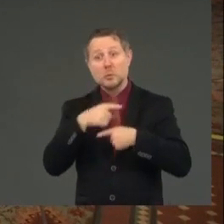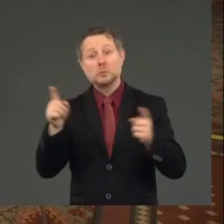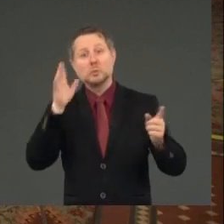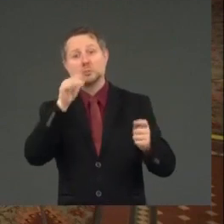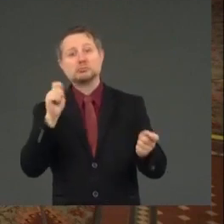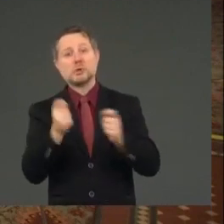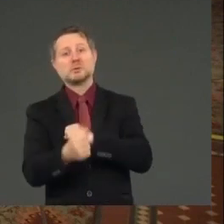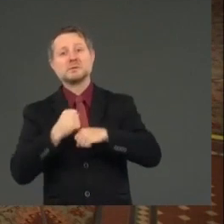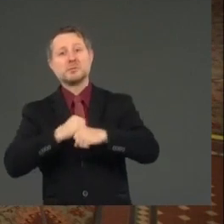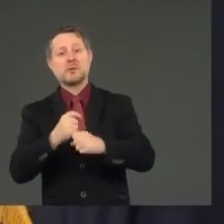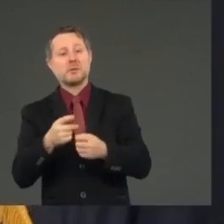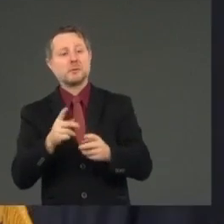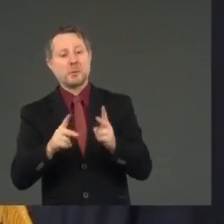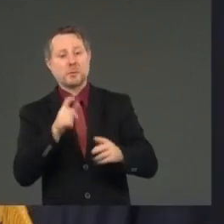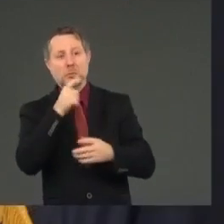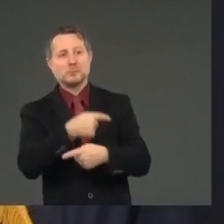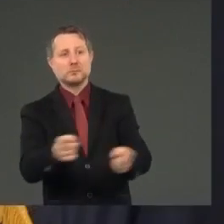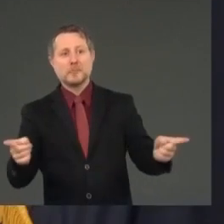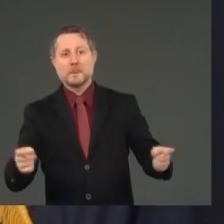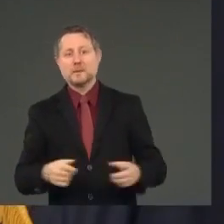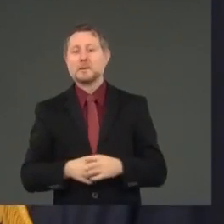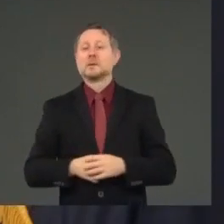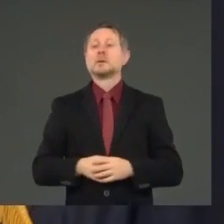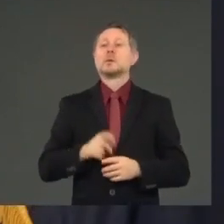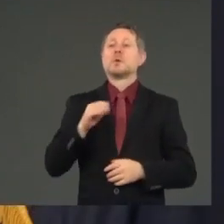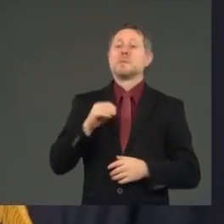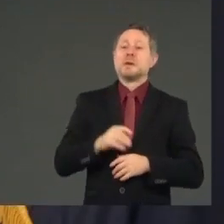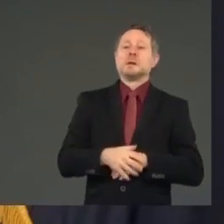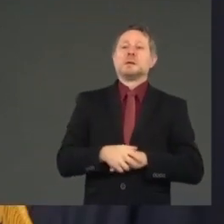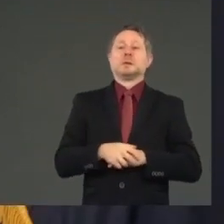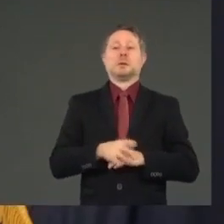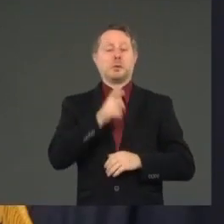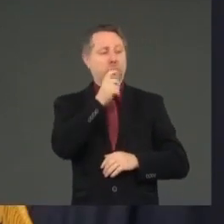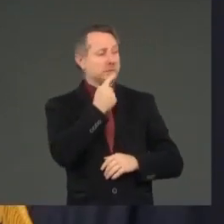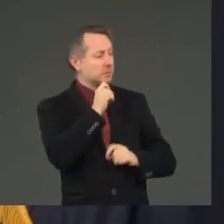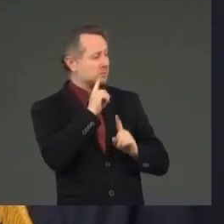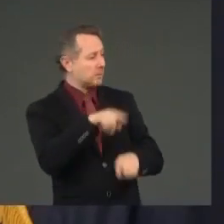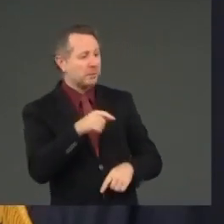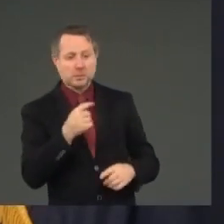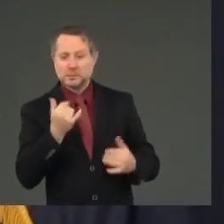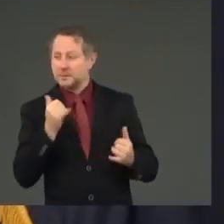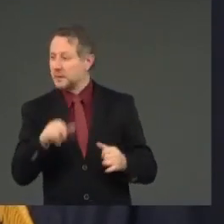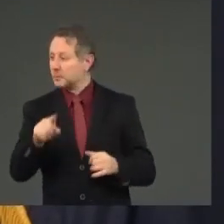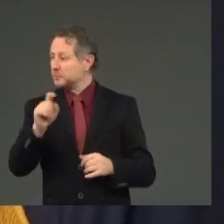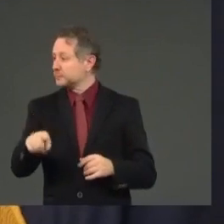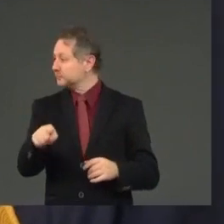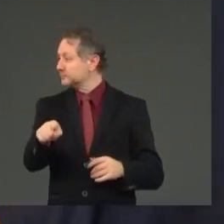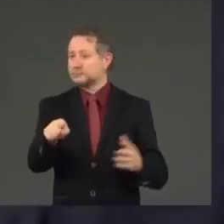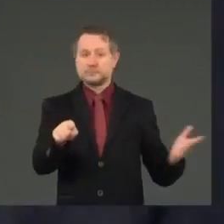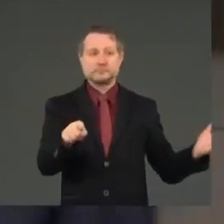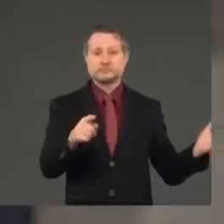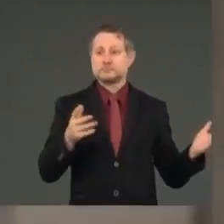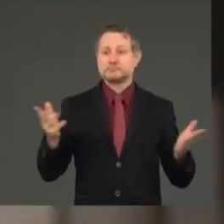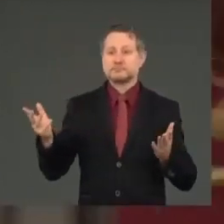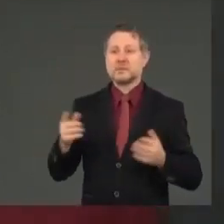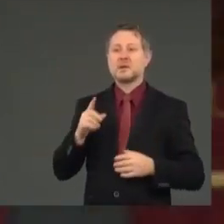POLICIES. HAVE YOU HAD A CHANCE TO CHECK IT, AND WILL YOU MAKE POLICY CHANGES TO PROTECT PEOPLE IN THESE GROUP HOMES. YES.